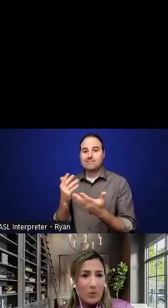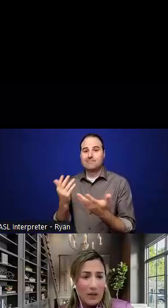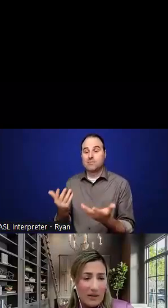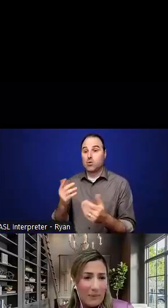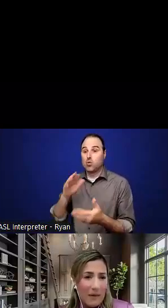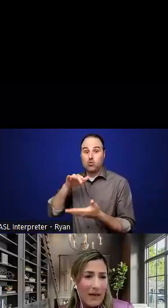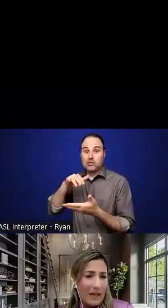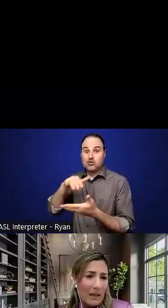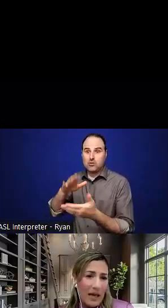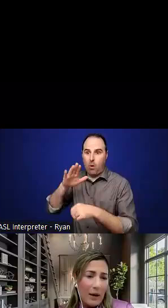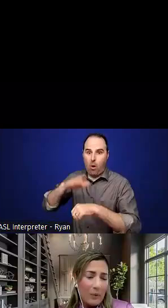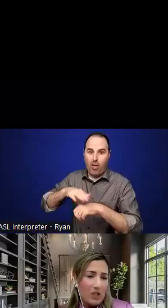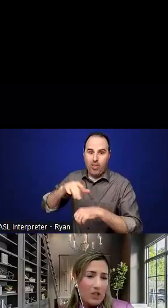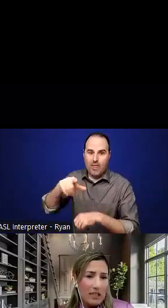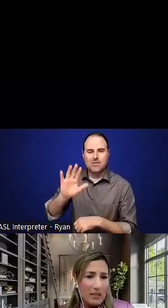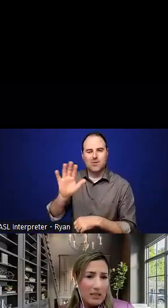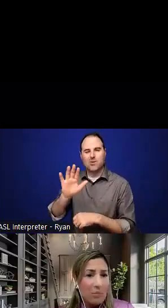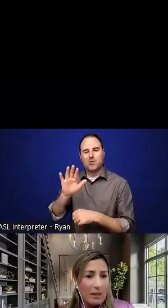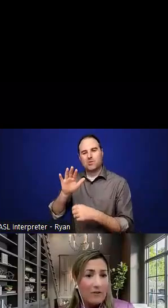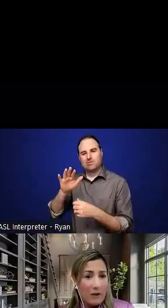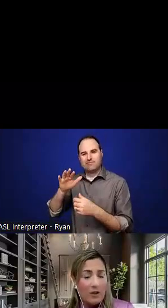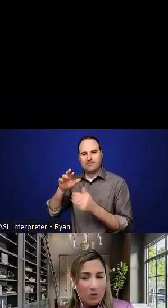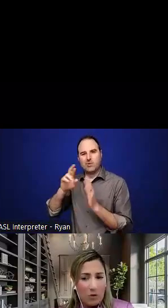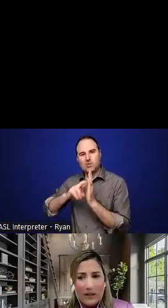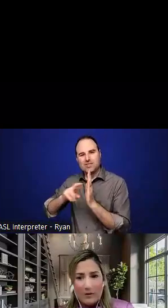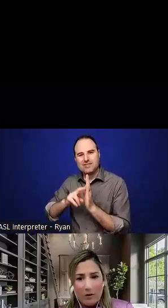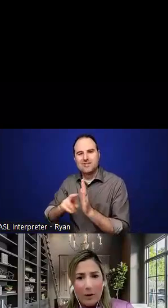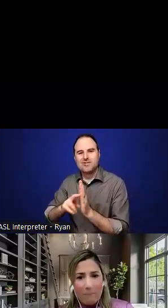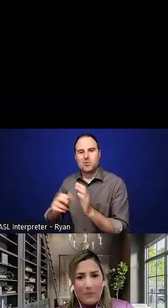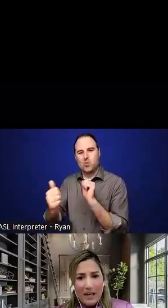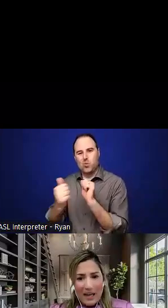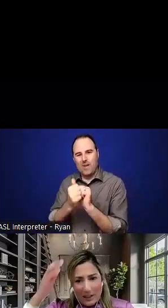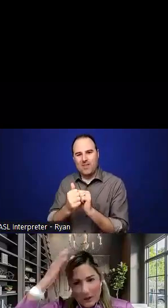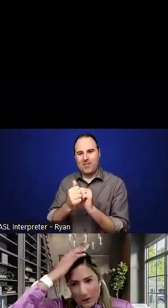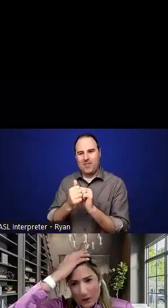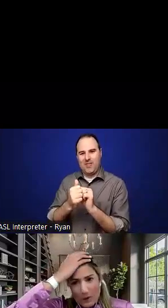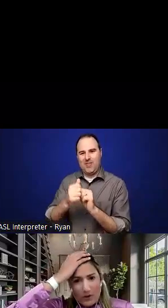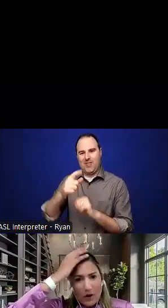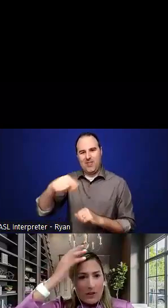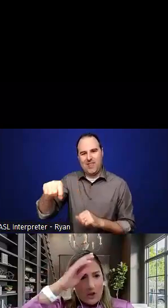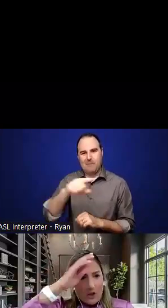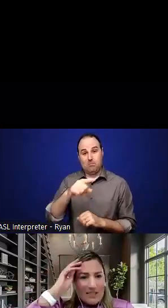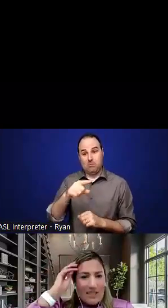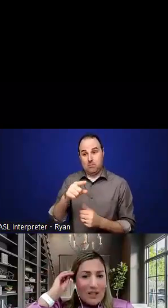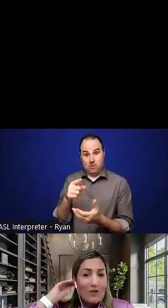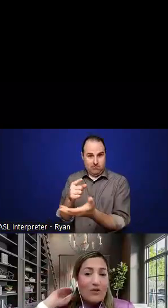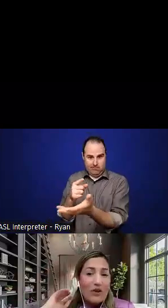with them and that which they need to benefit directly from. And so knowledge translation from